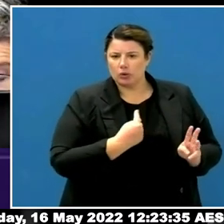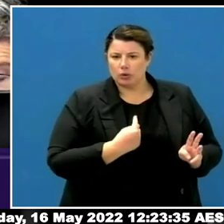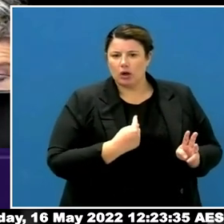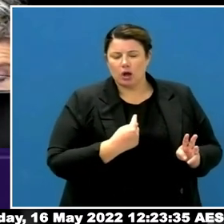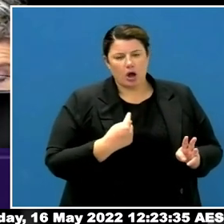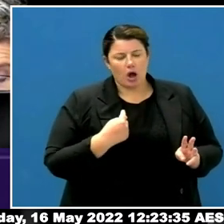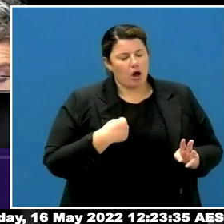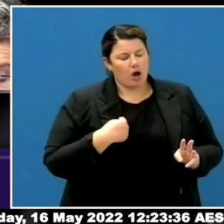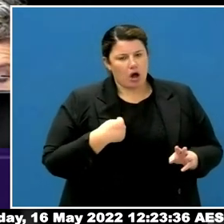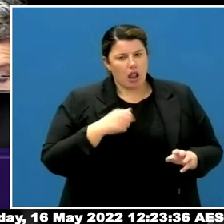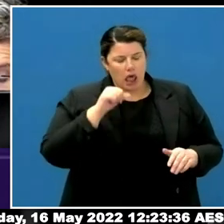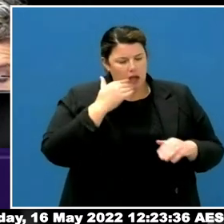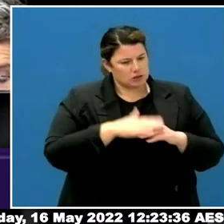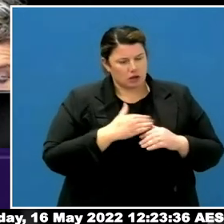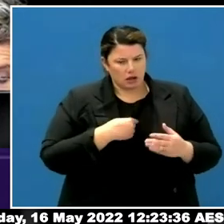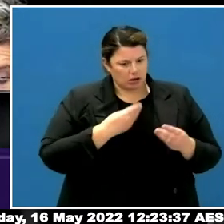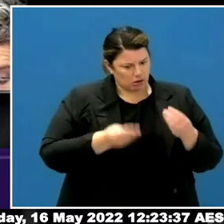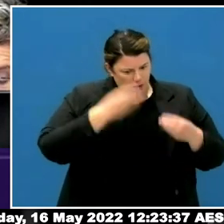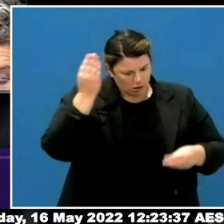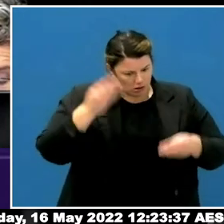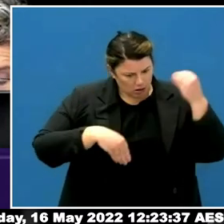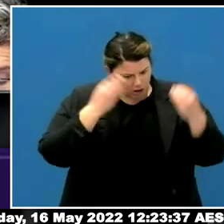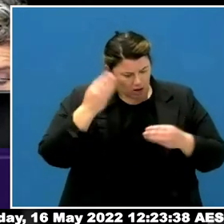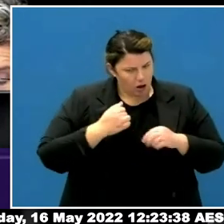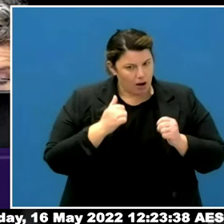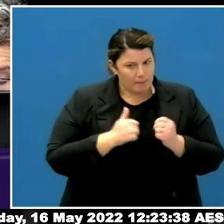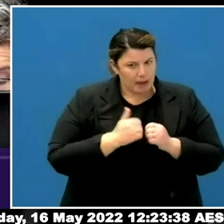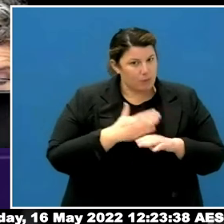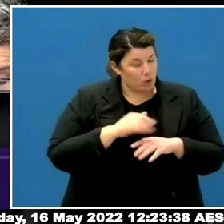went through all of the paperwork to make sure we employed him properly."